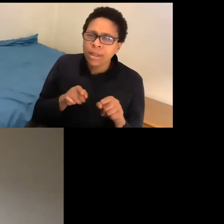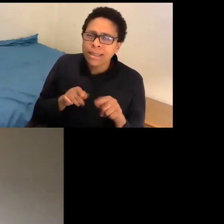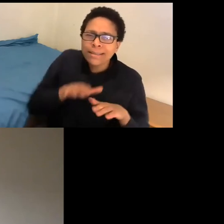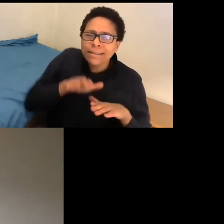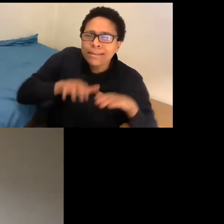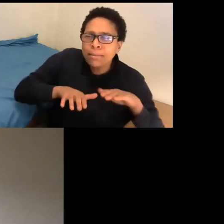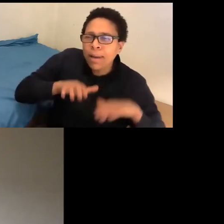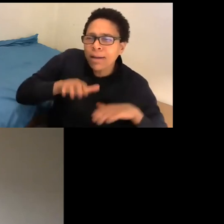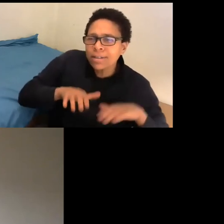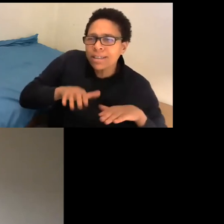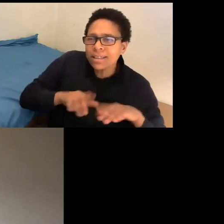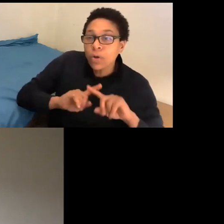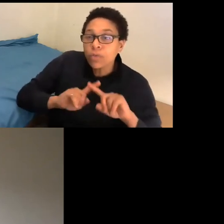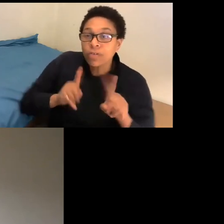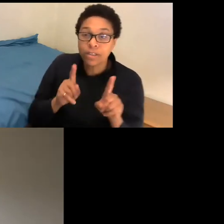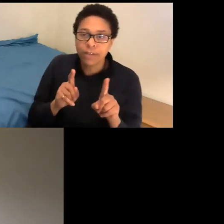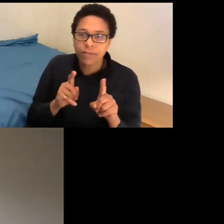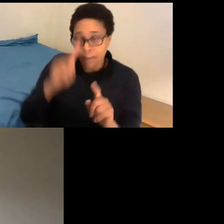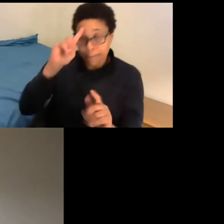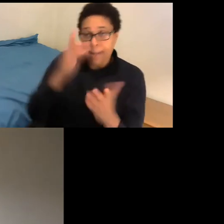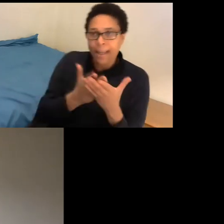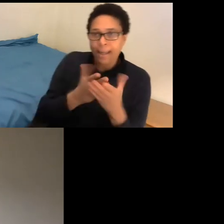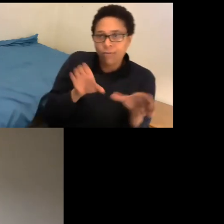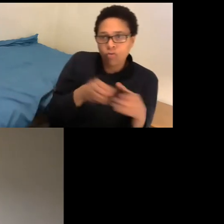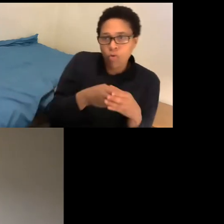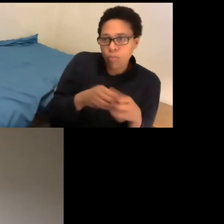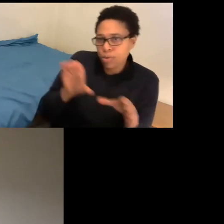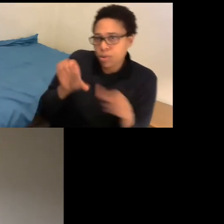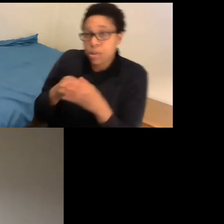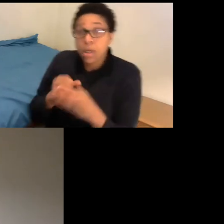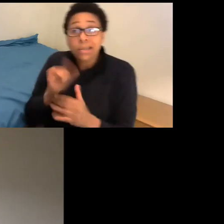factions and talking about kind of quite contentious issues. Do